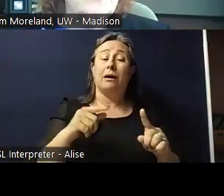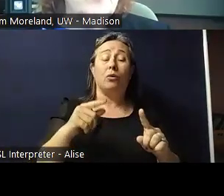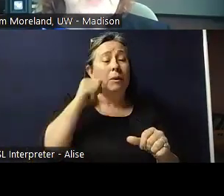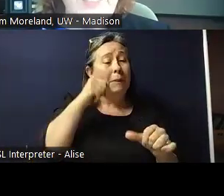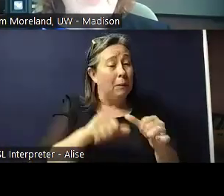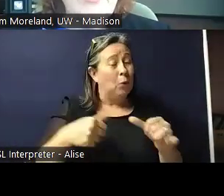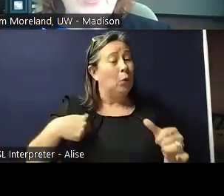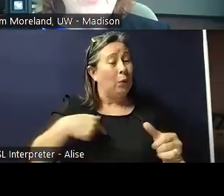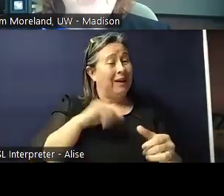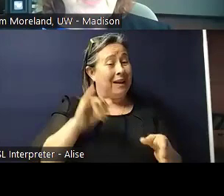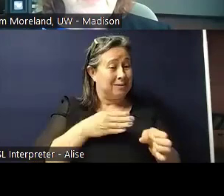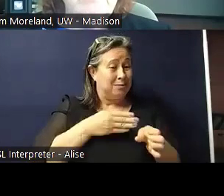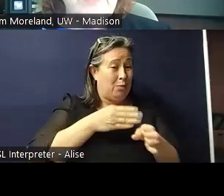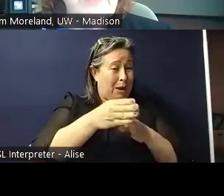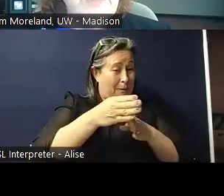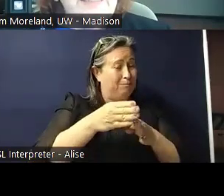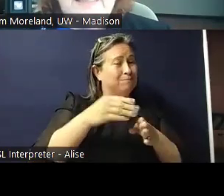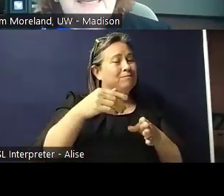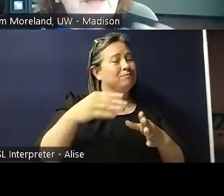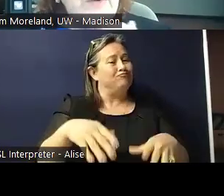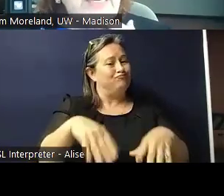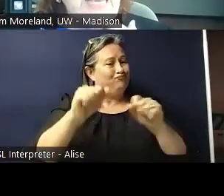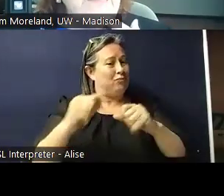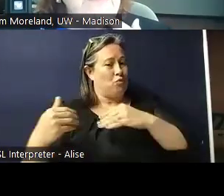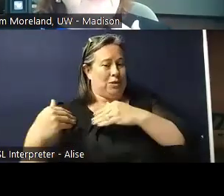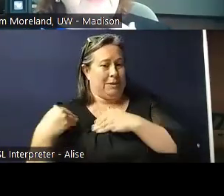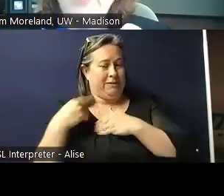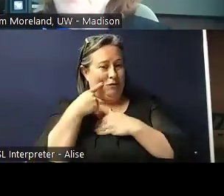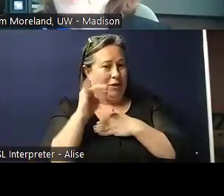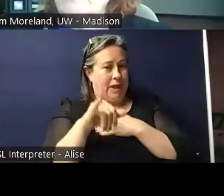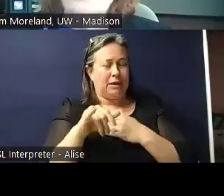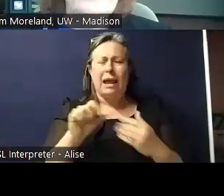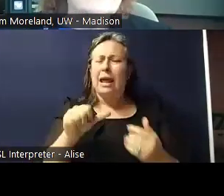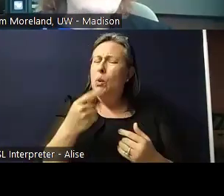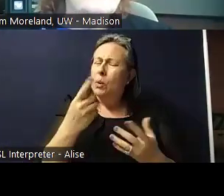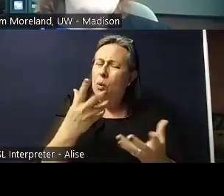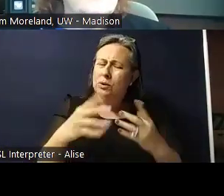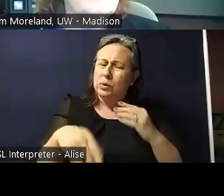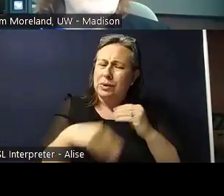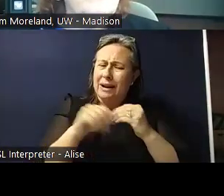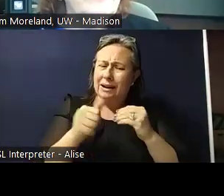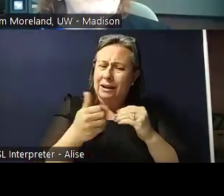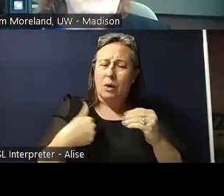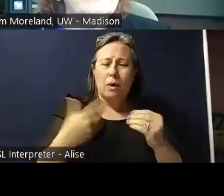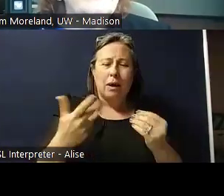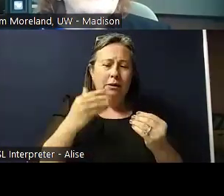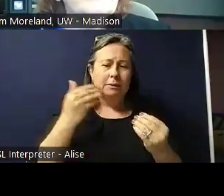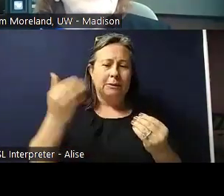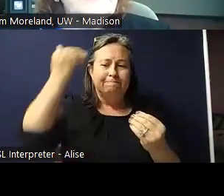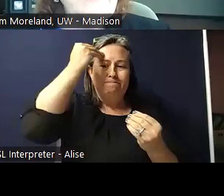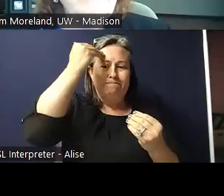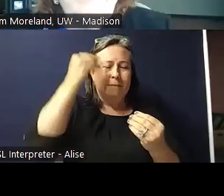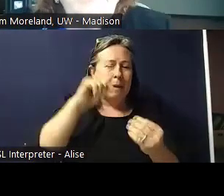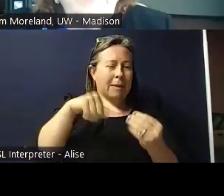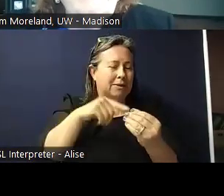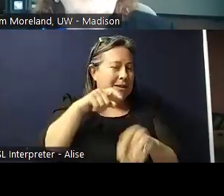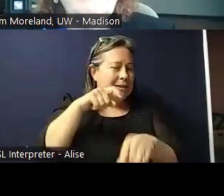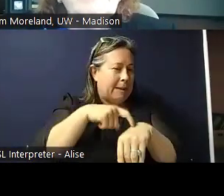for taking charge of that. Does anyone want to add anything? I want to be aware of the time constraints here, yes, Missy.